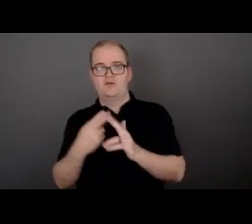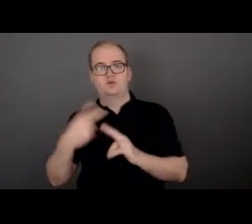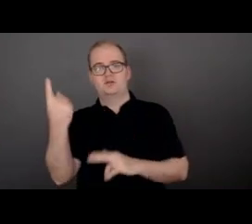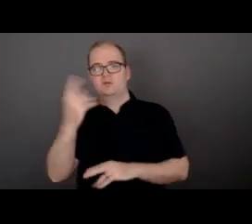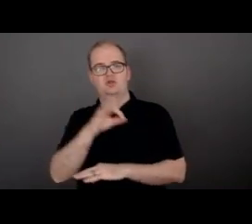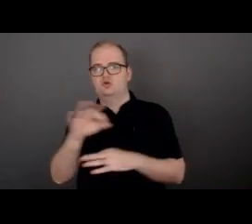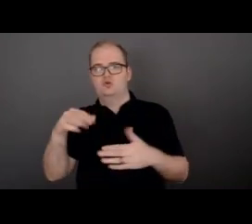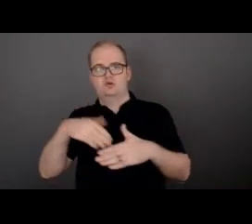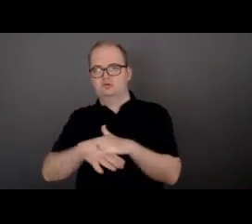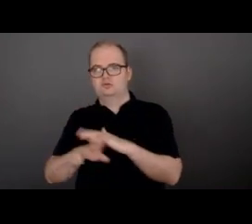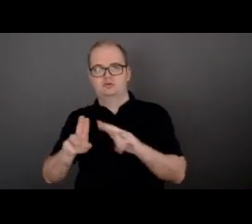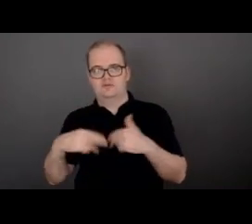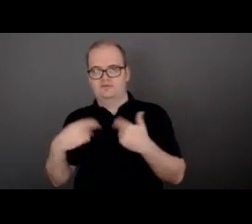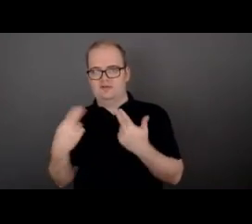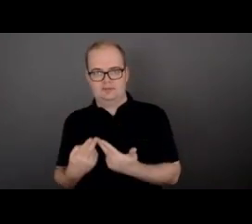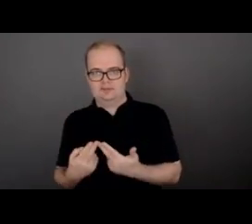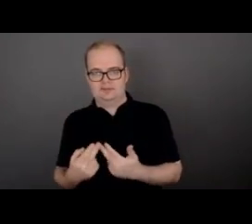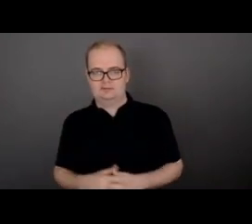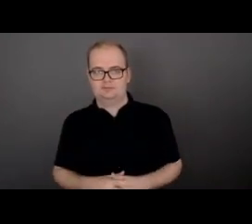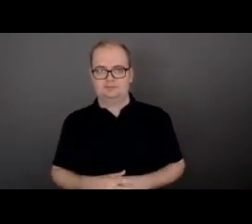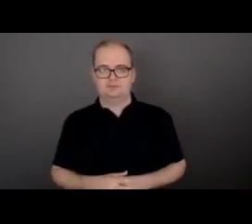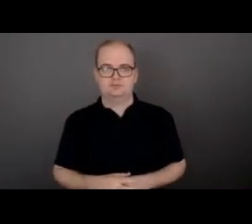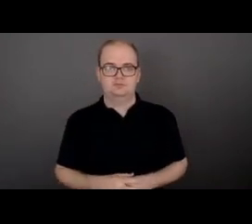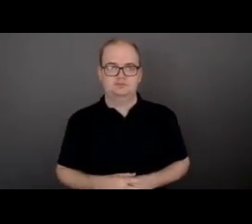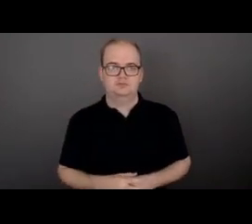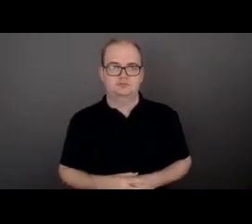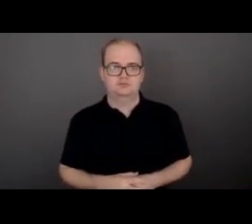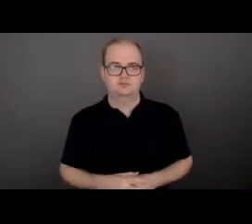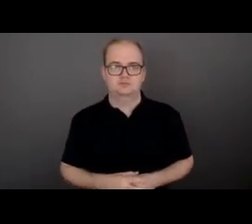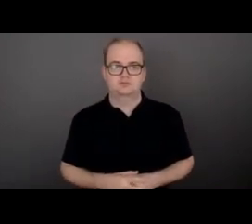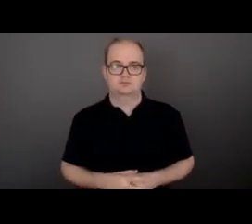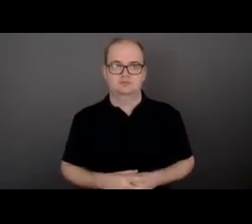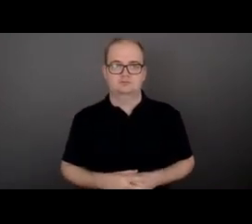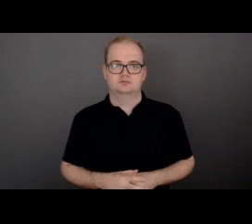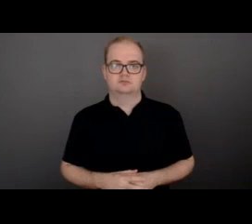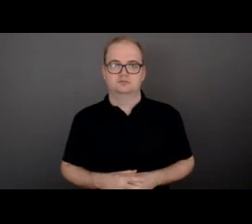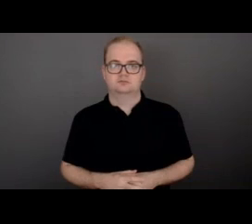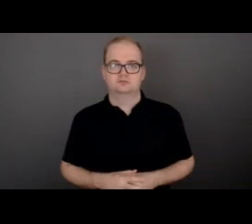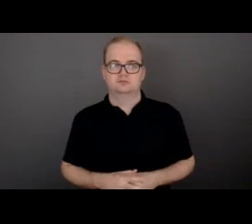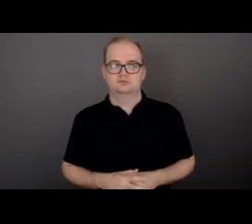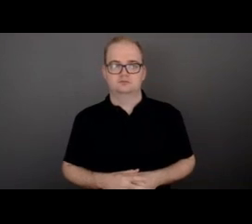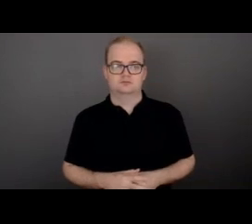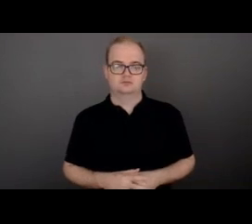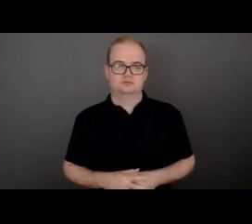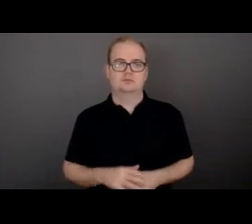Yeah. So right.